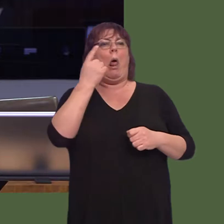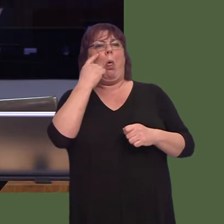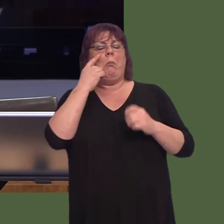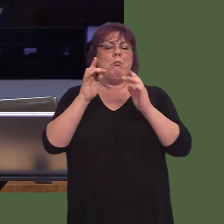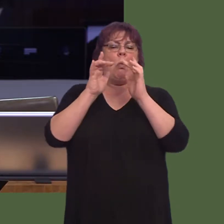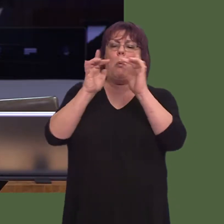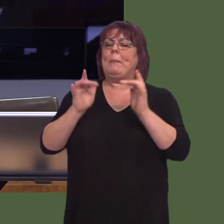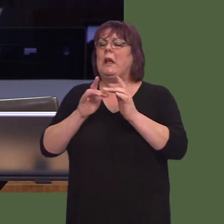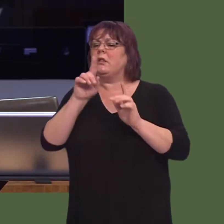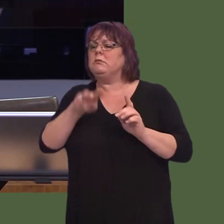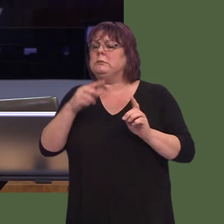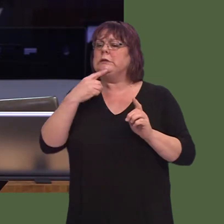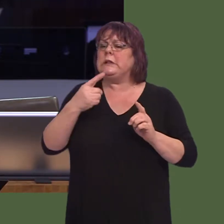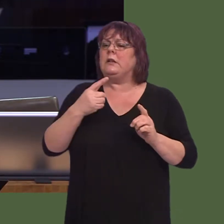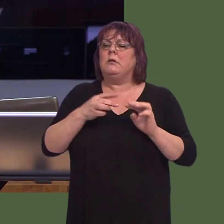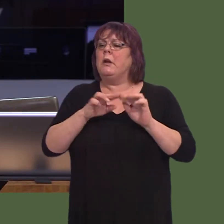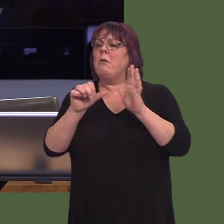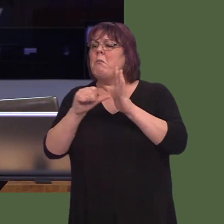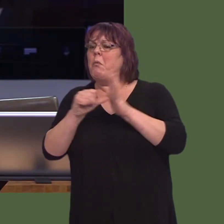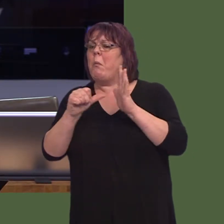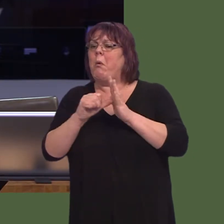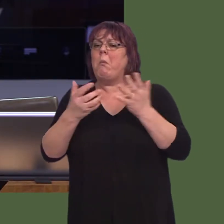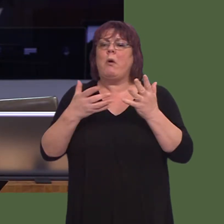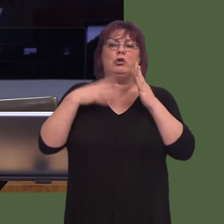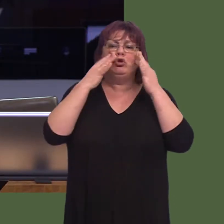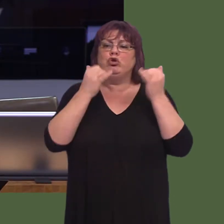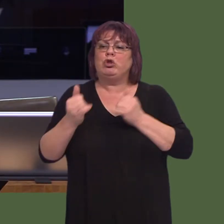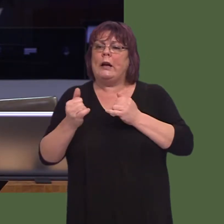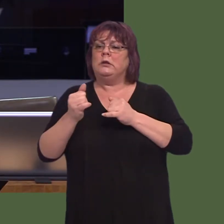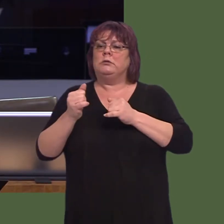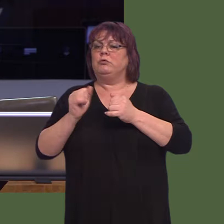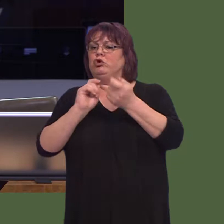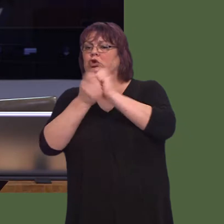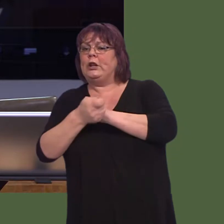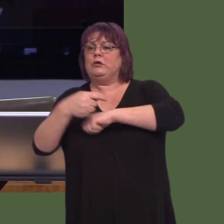On the website, you're encouraged, of course, to check the website for timetable changes